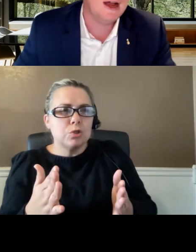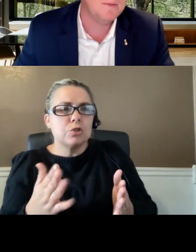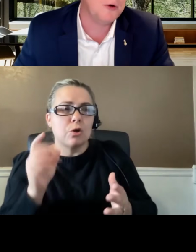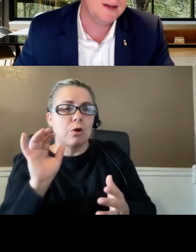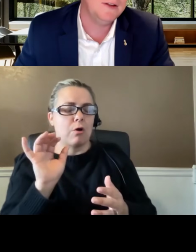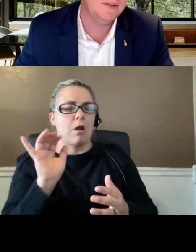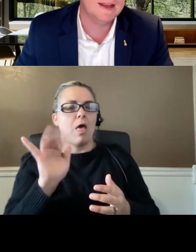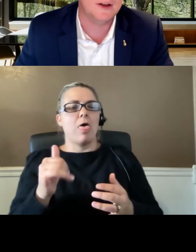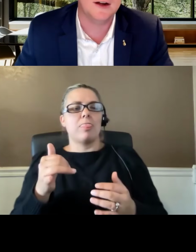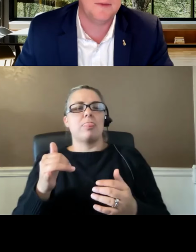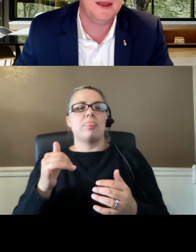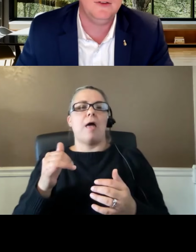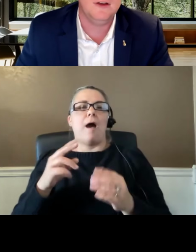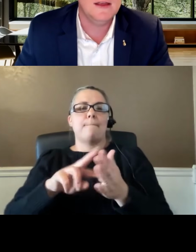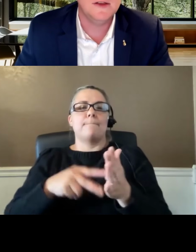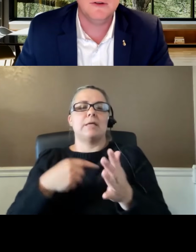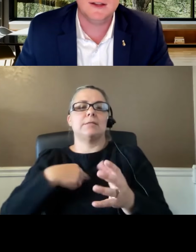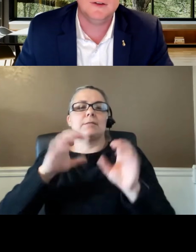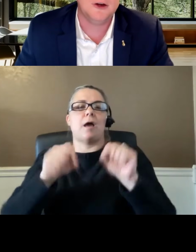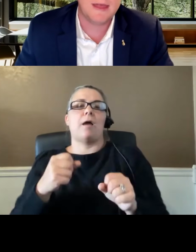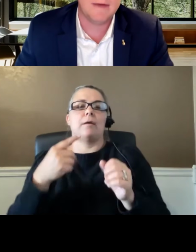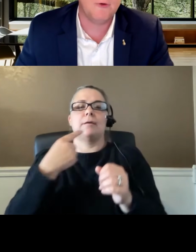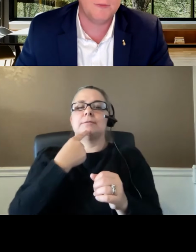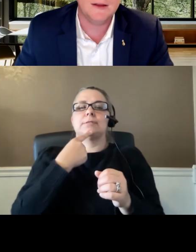know how important each of these things are on the page, you don't get to determine that for me,